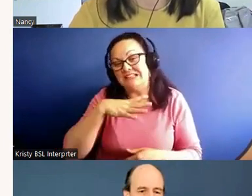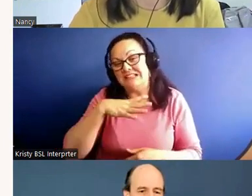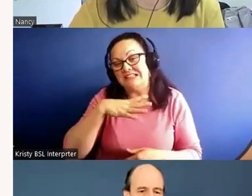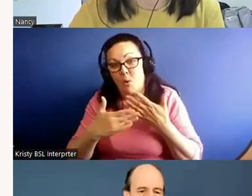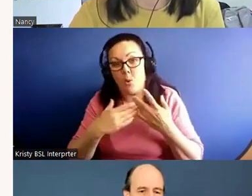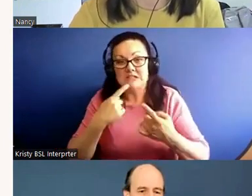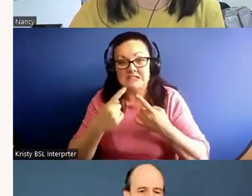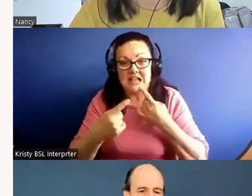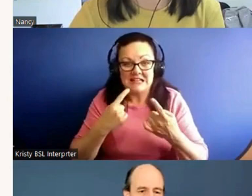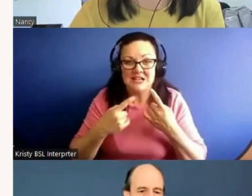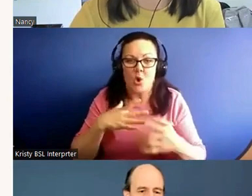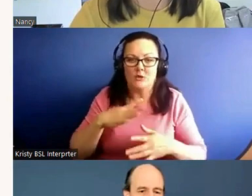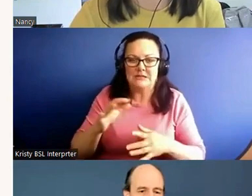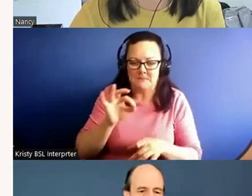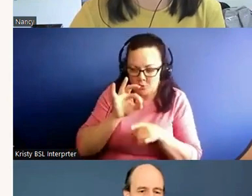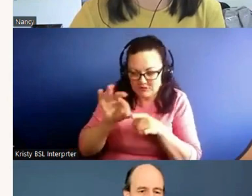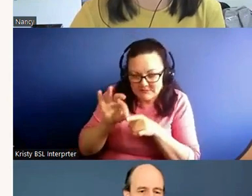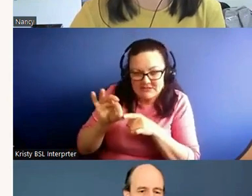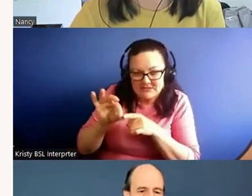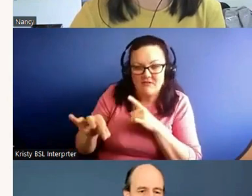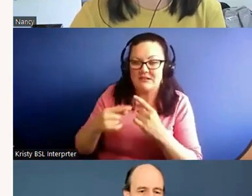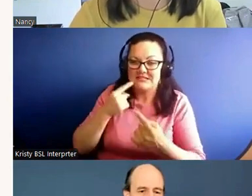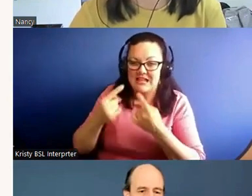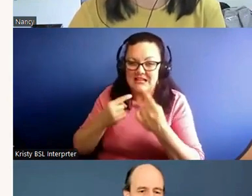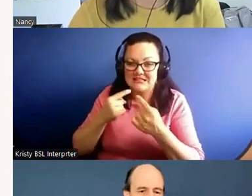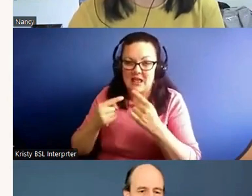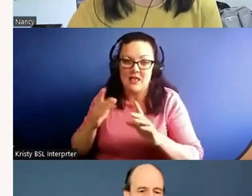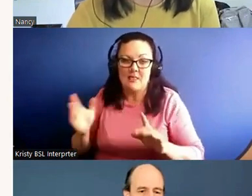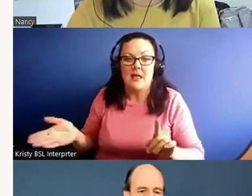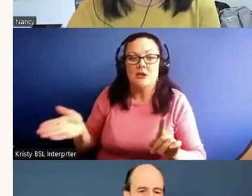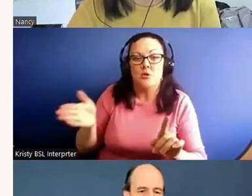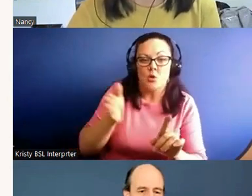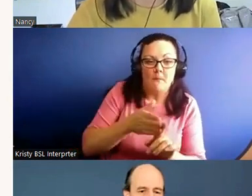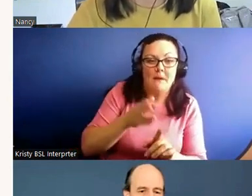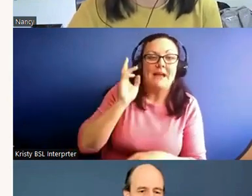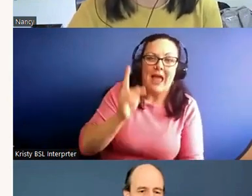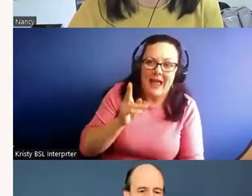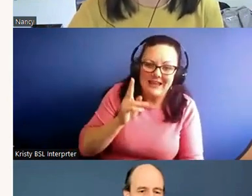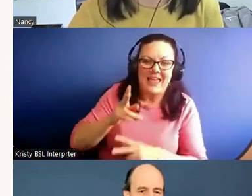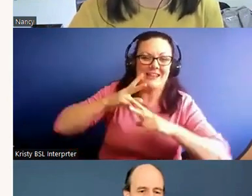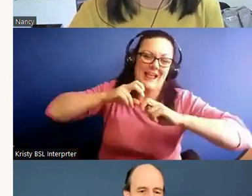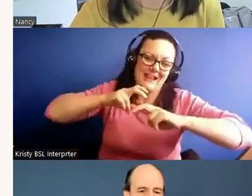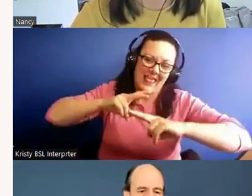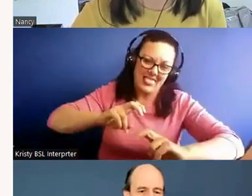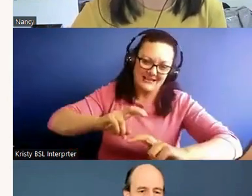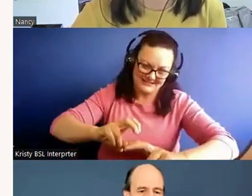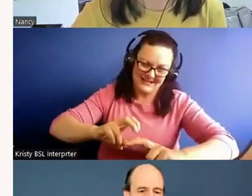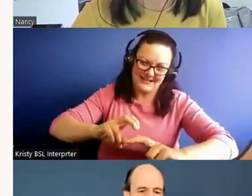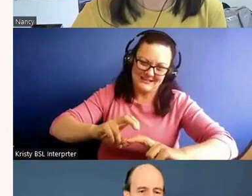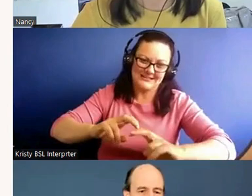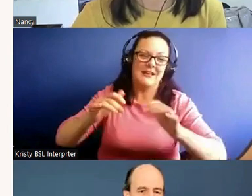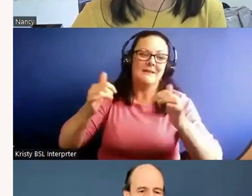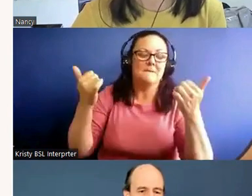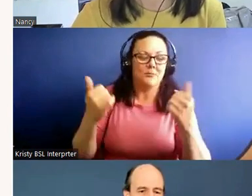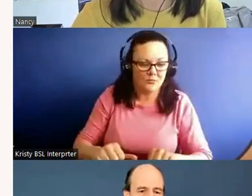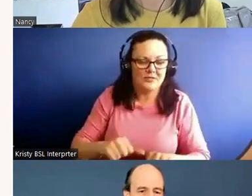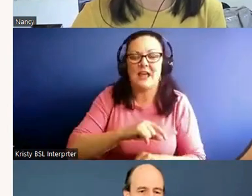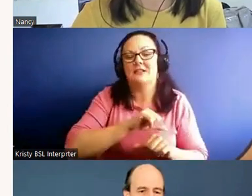more refined data set then you will go back to data analysis which then leads you into data synthesis, compiling all your